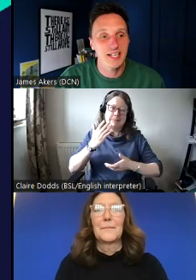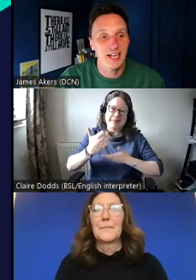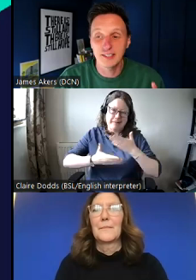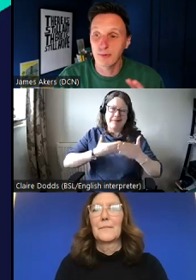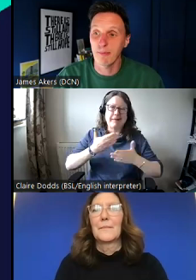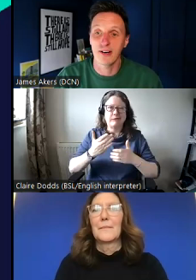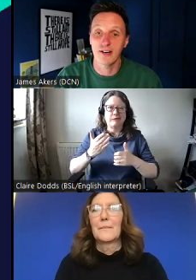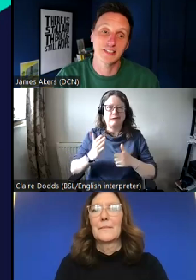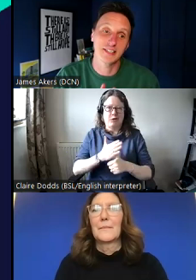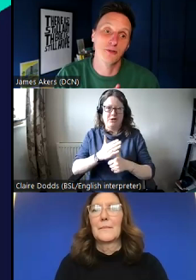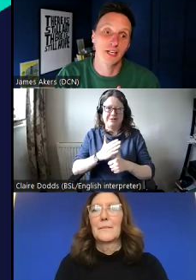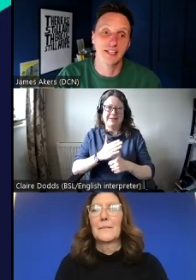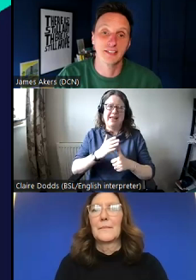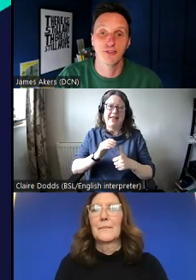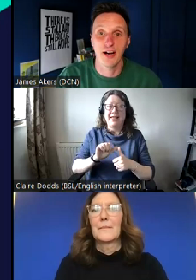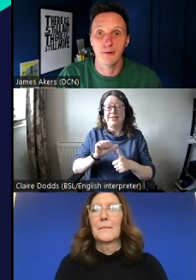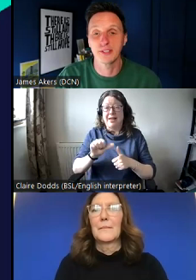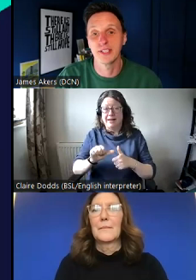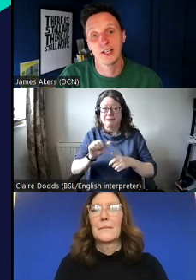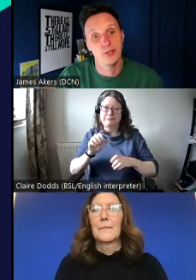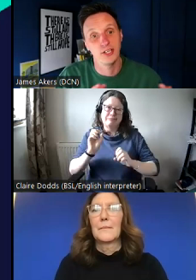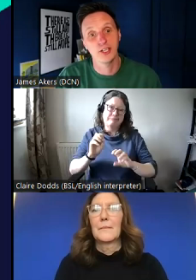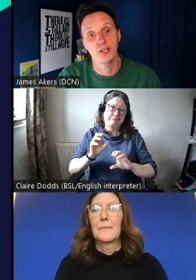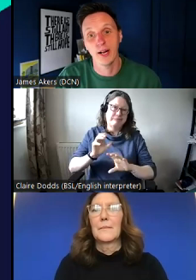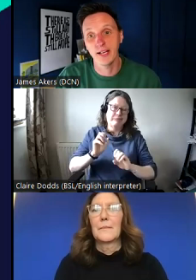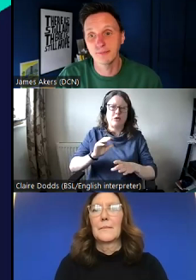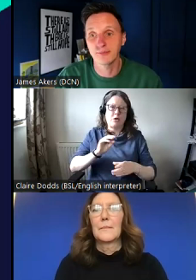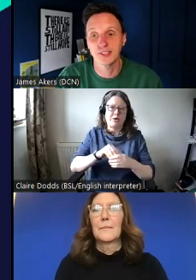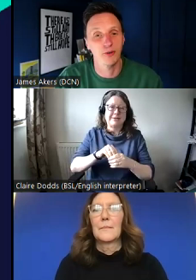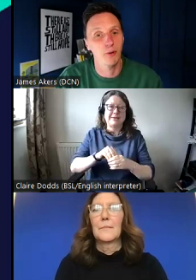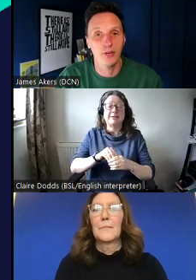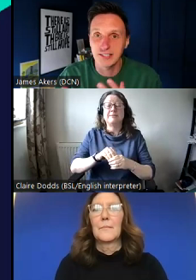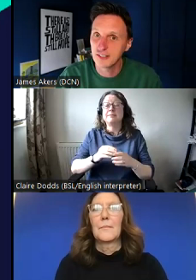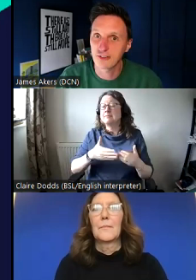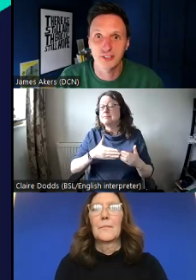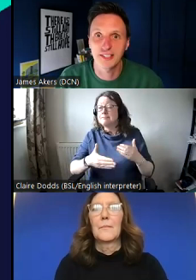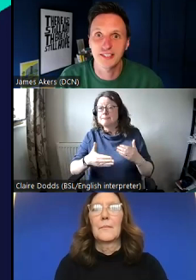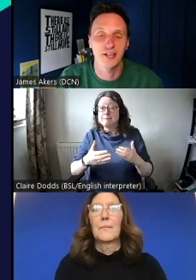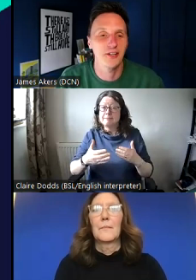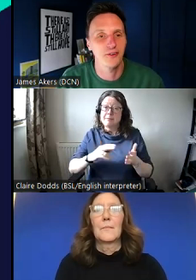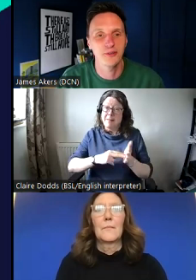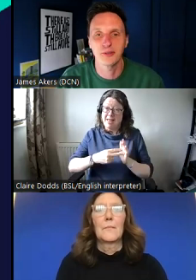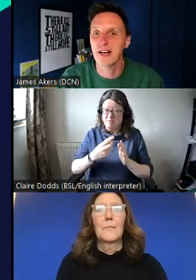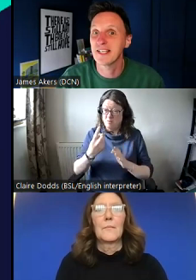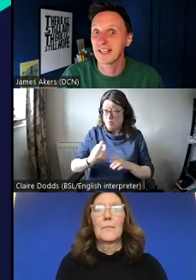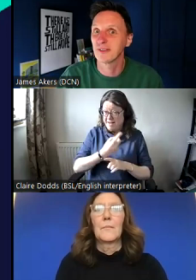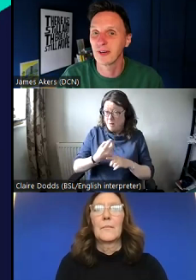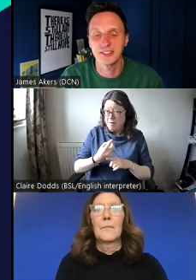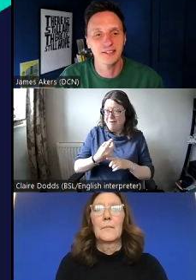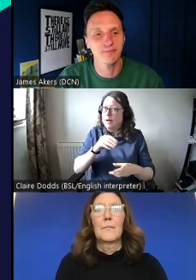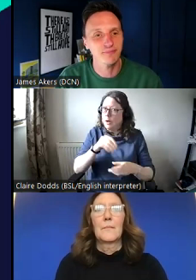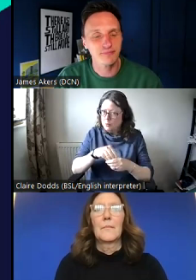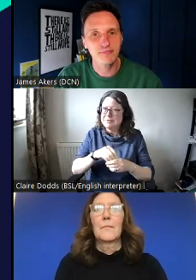Today's webinar is scheduled to last for an hour including a Q&A, so we've got plenty of content to get through, quite technical content,